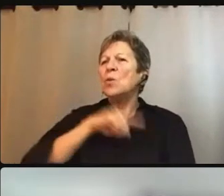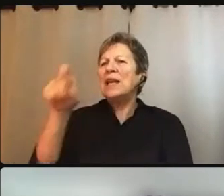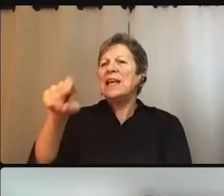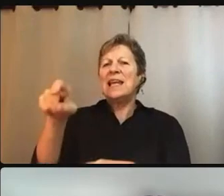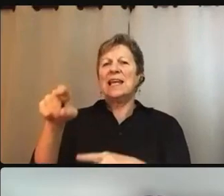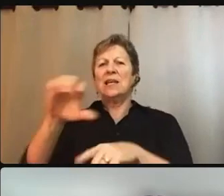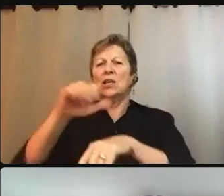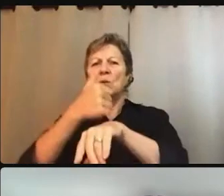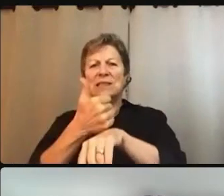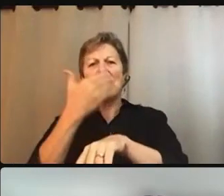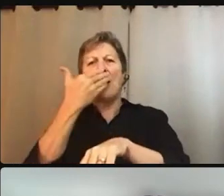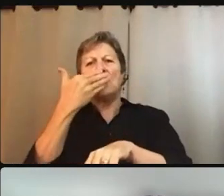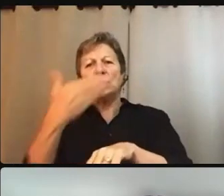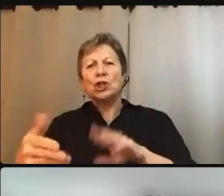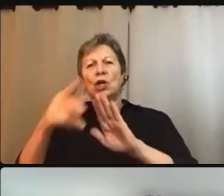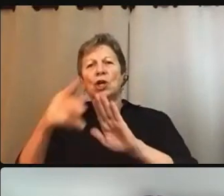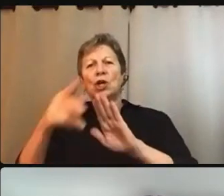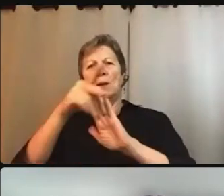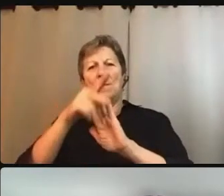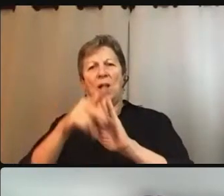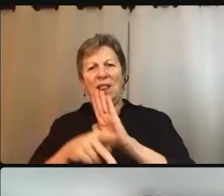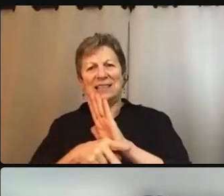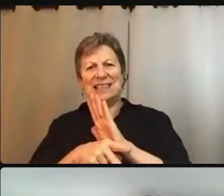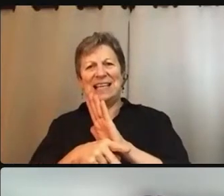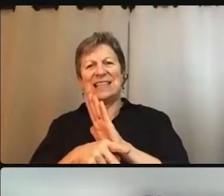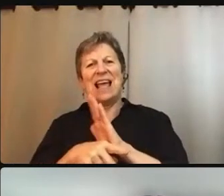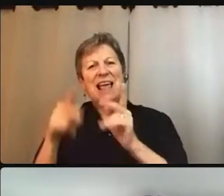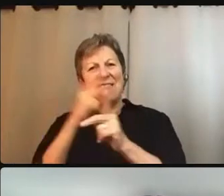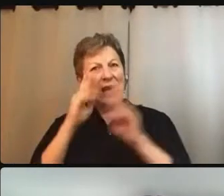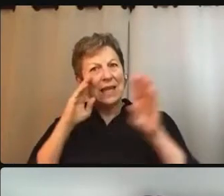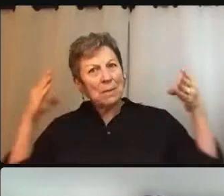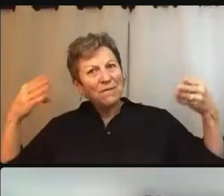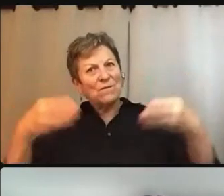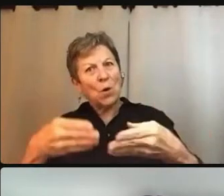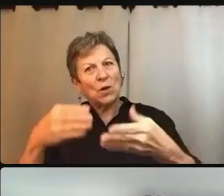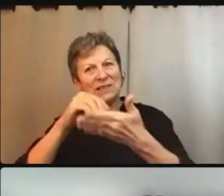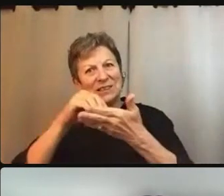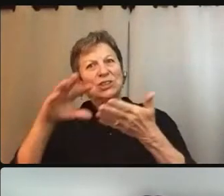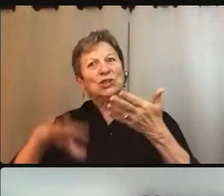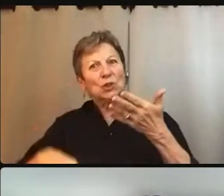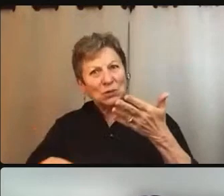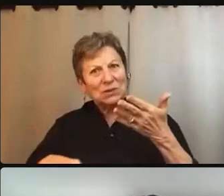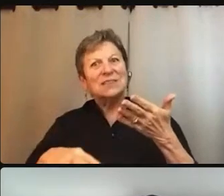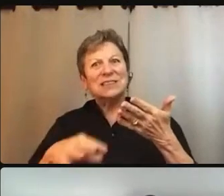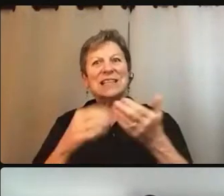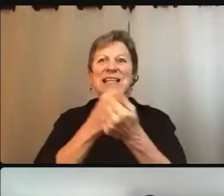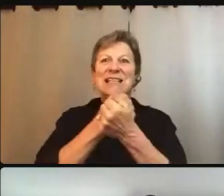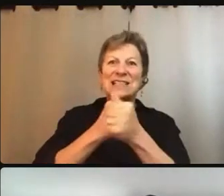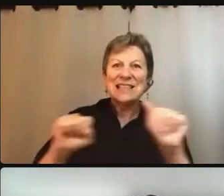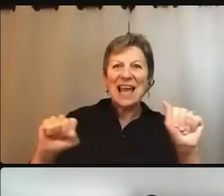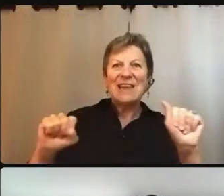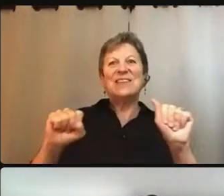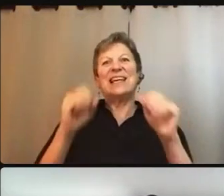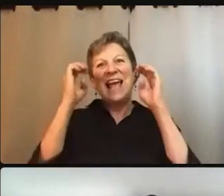DA OR WHAT KIND OF DATA DO